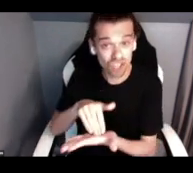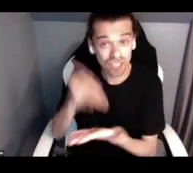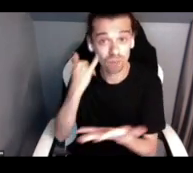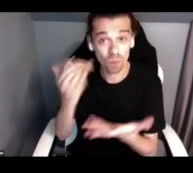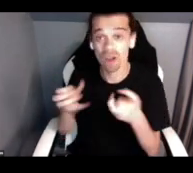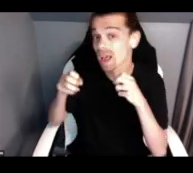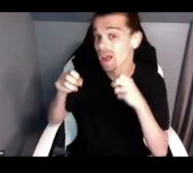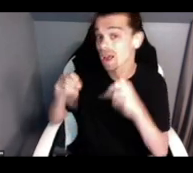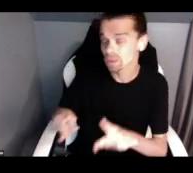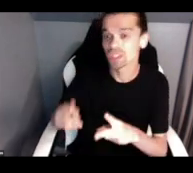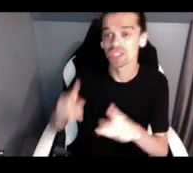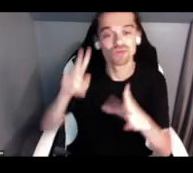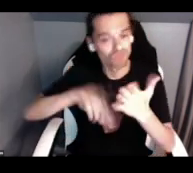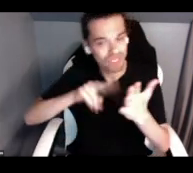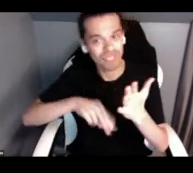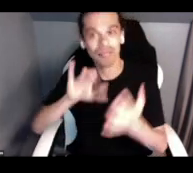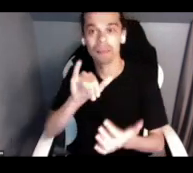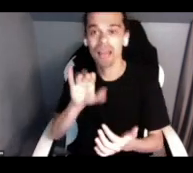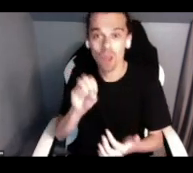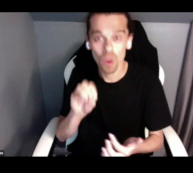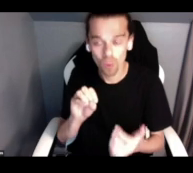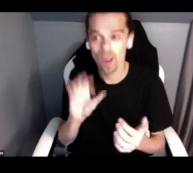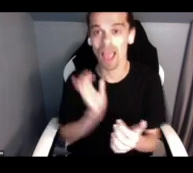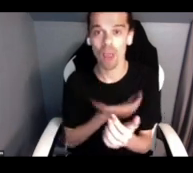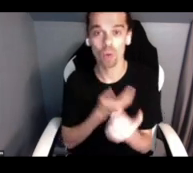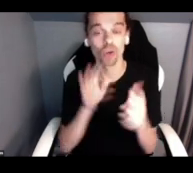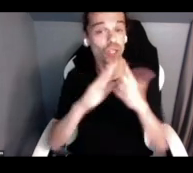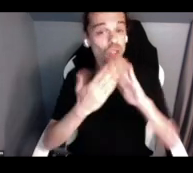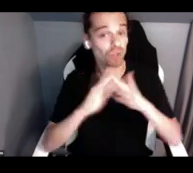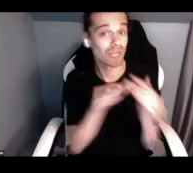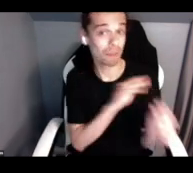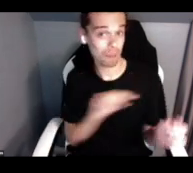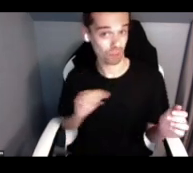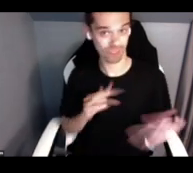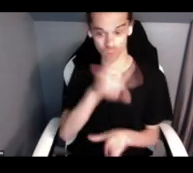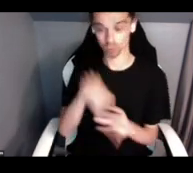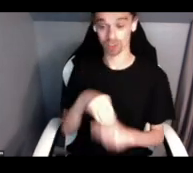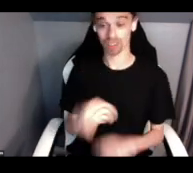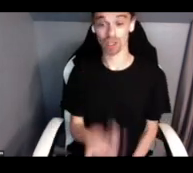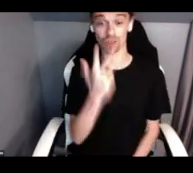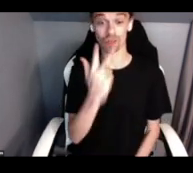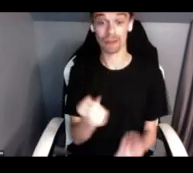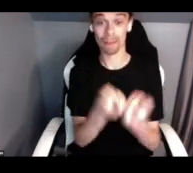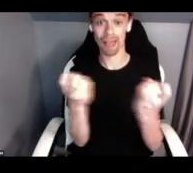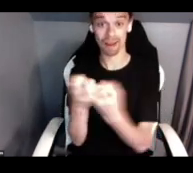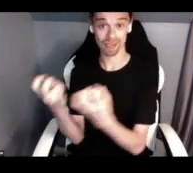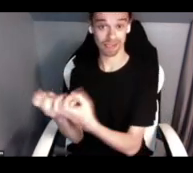the bios of all of our advisory committee members, including the three distinguished panelists that you heard of today.